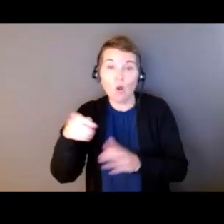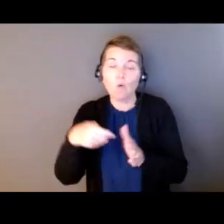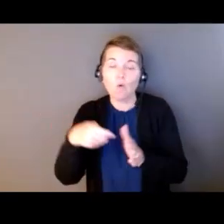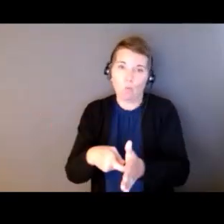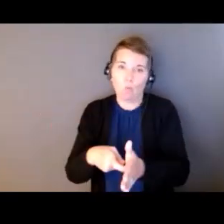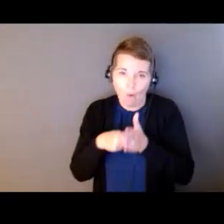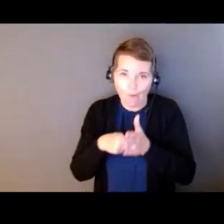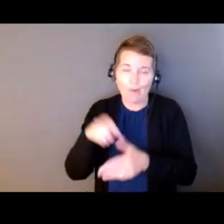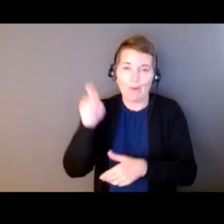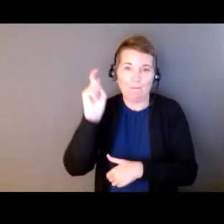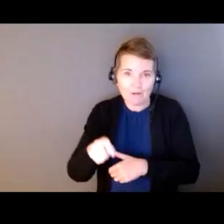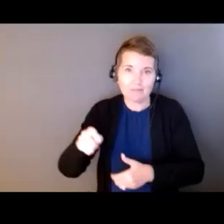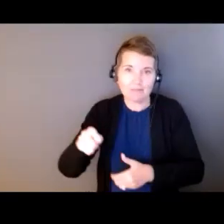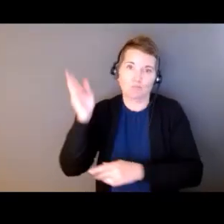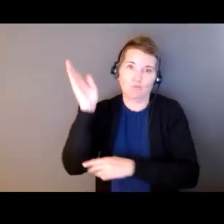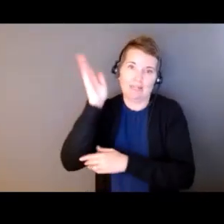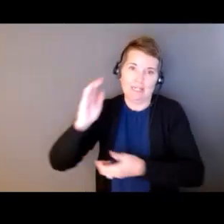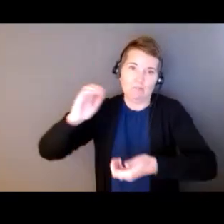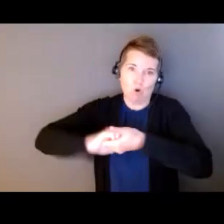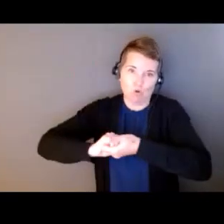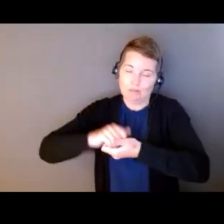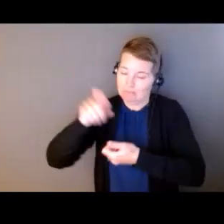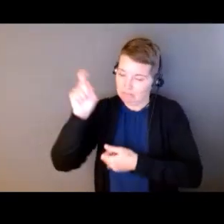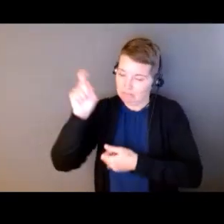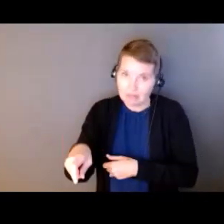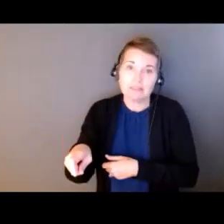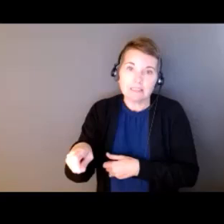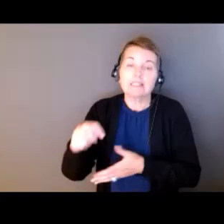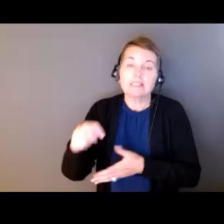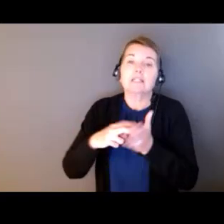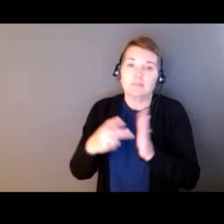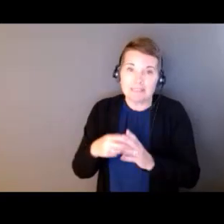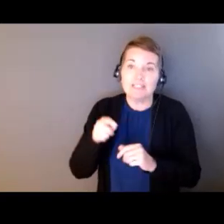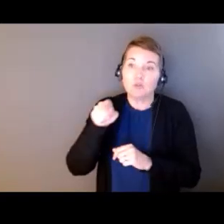presenting partners, then applicants should instead describe the relevance and